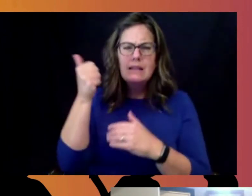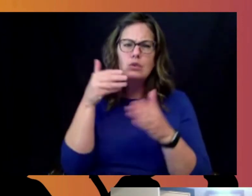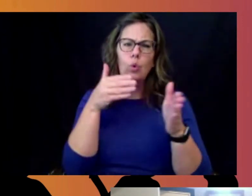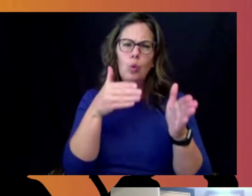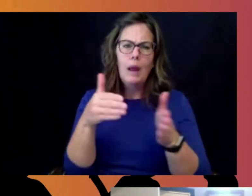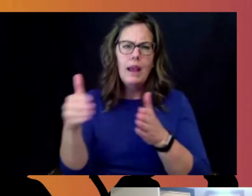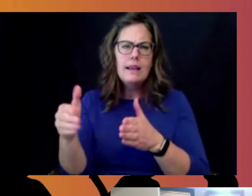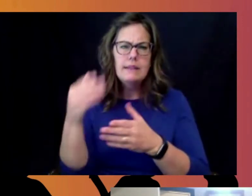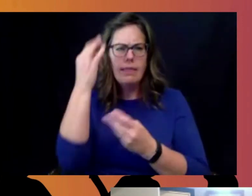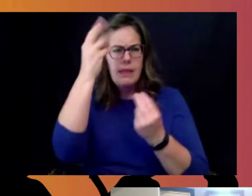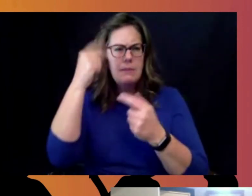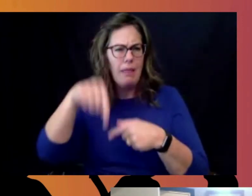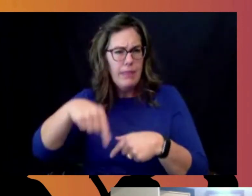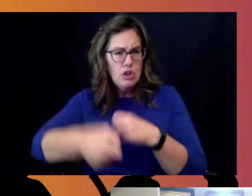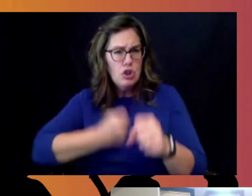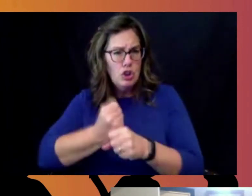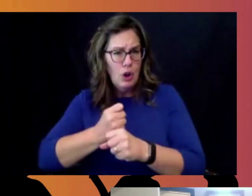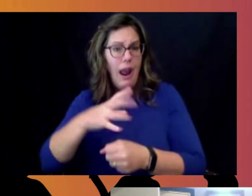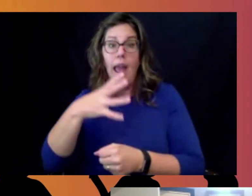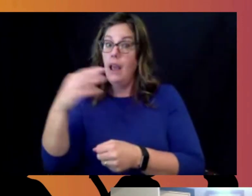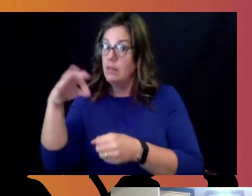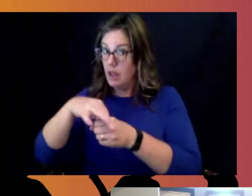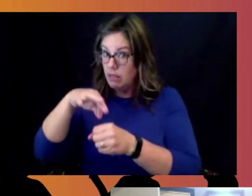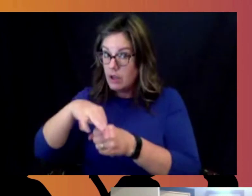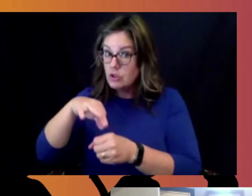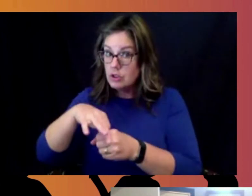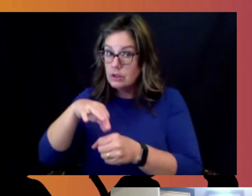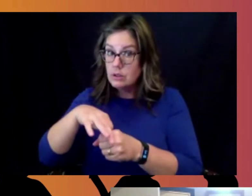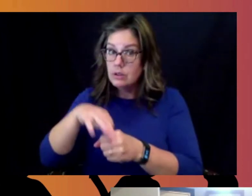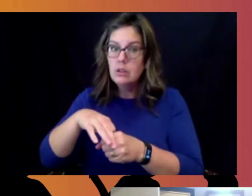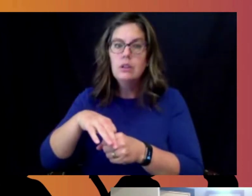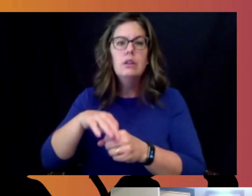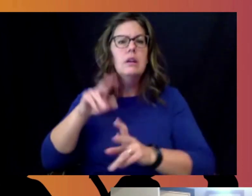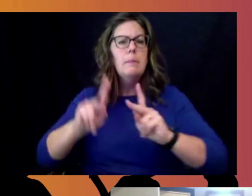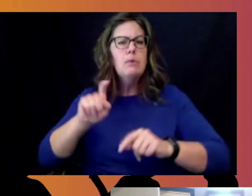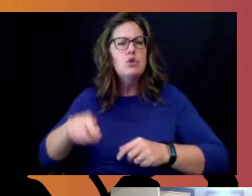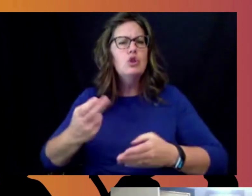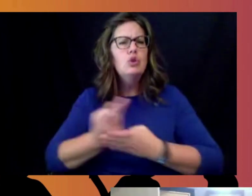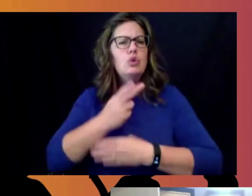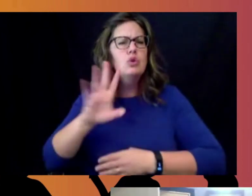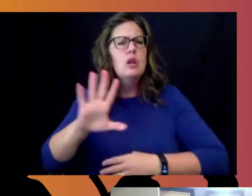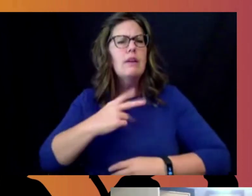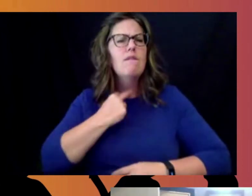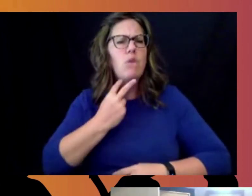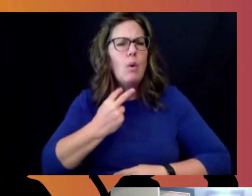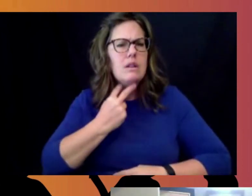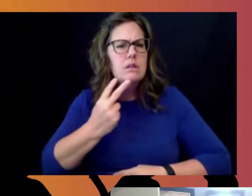and the election do you think people should use their voice and to speak out about what's right